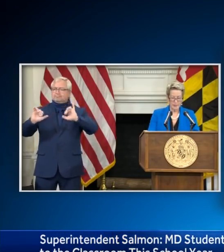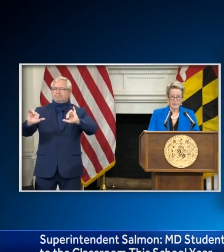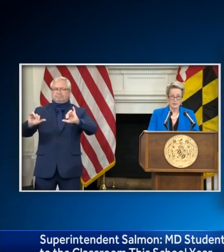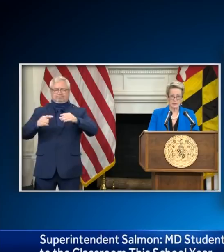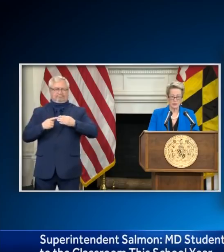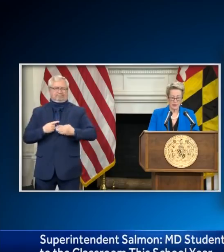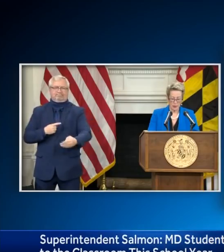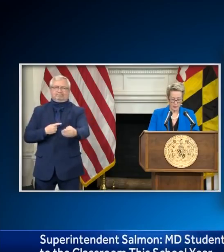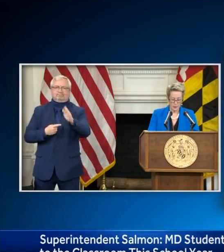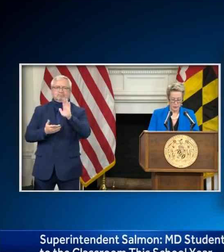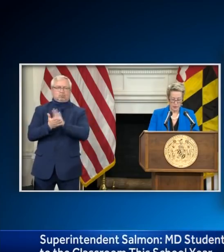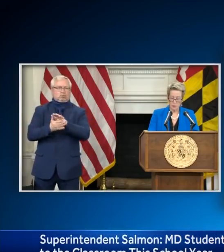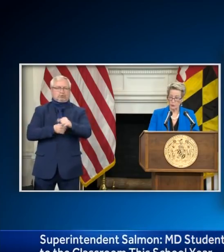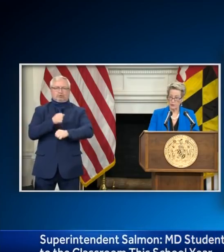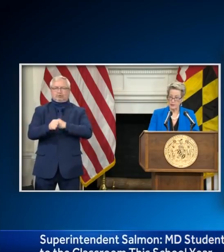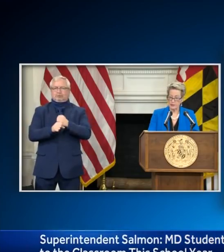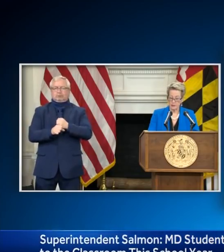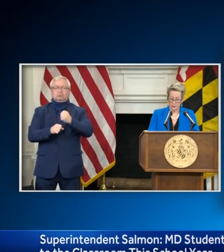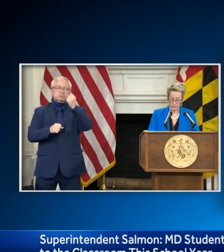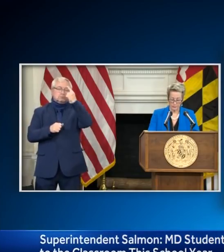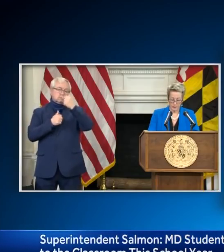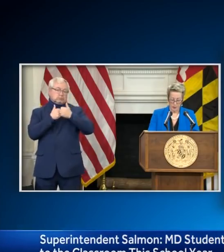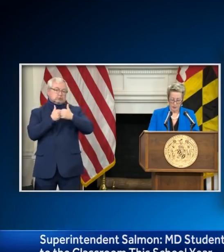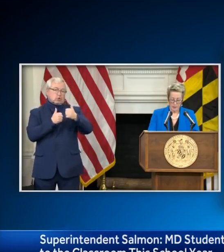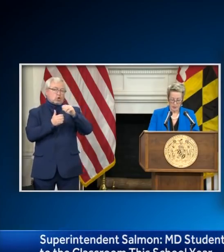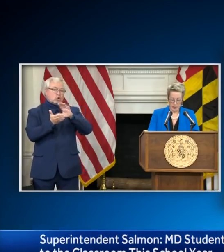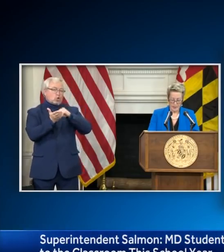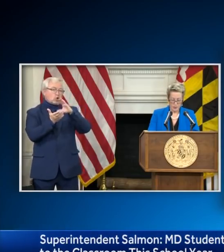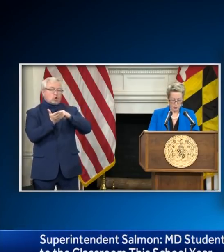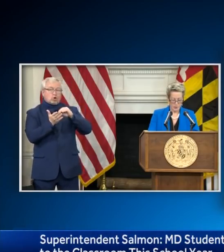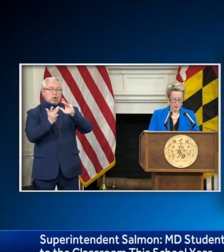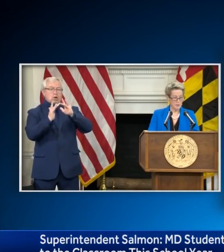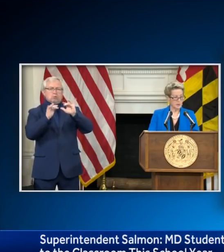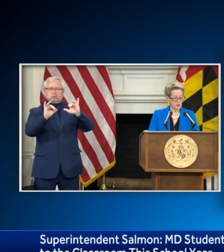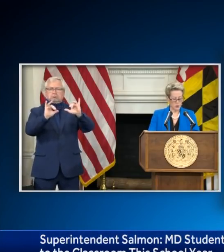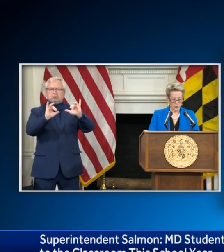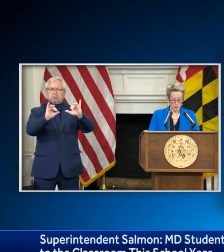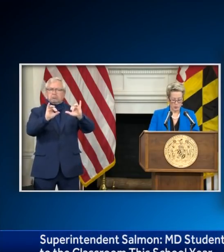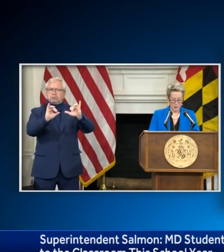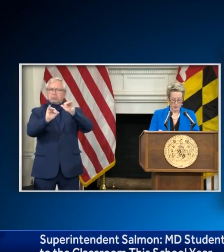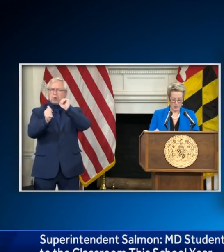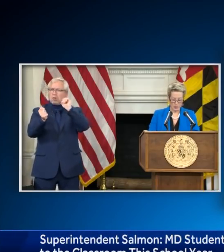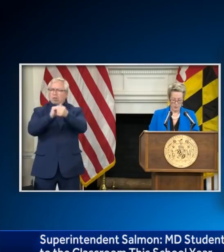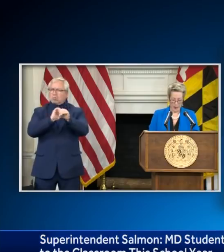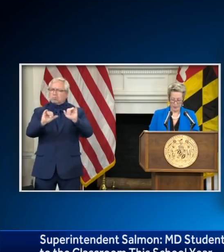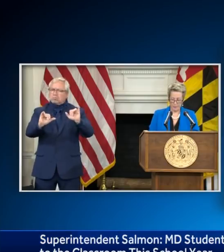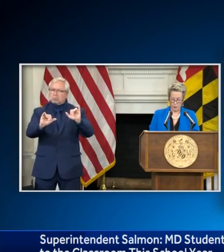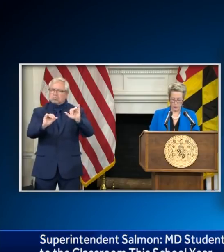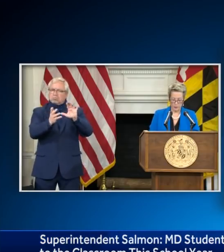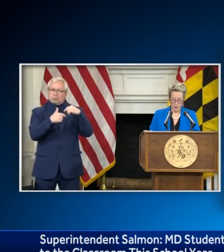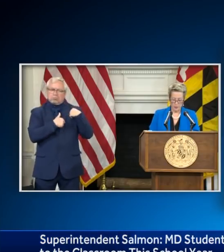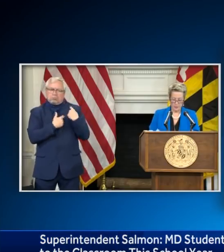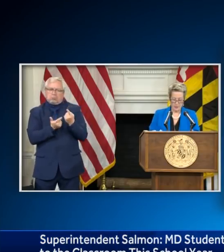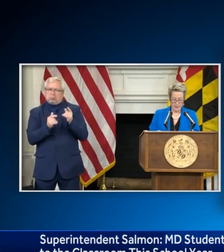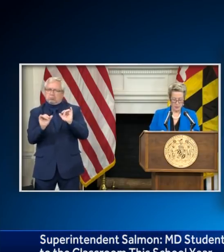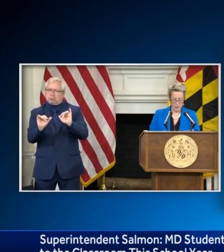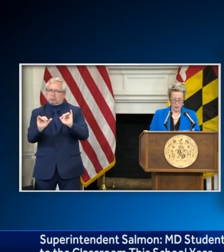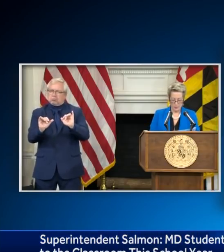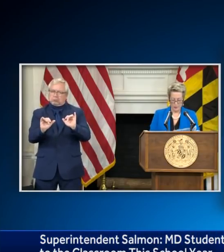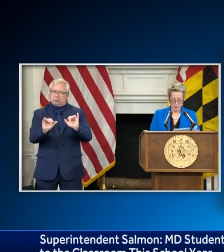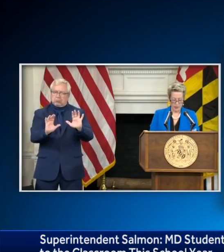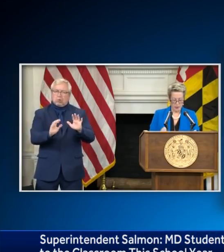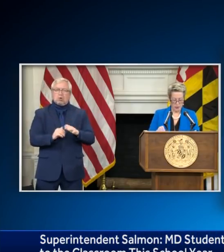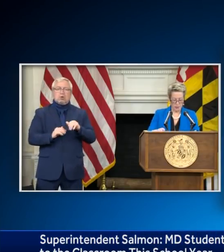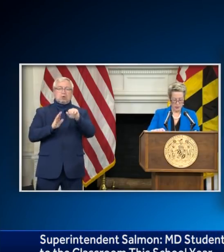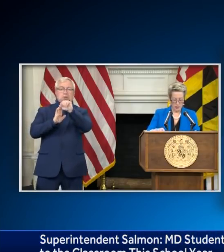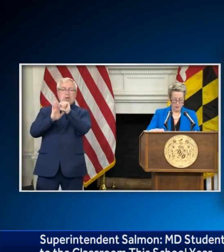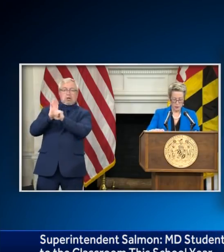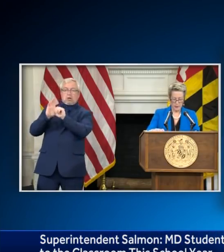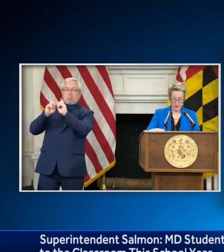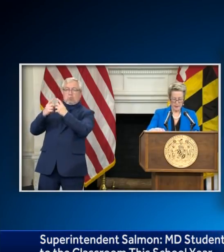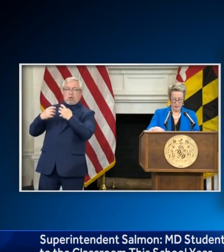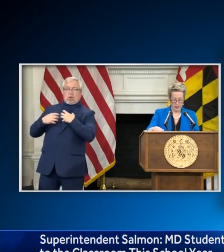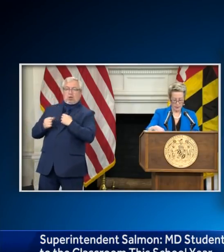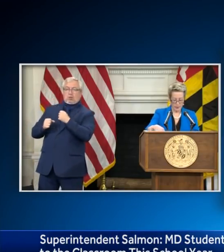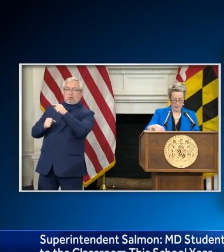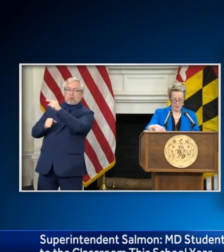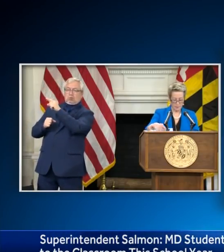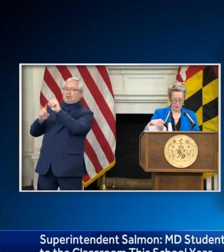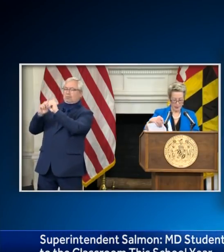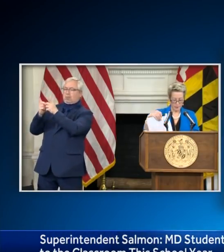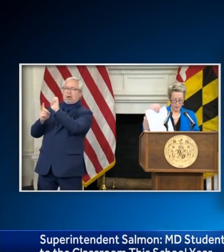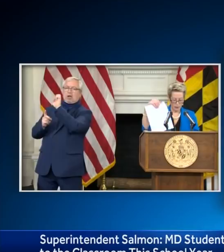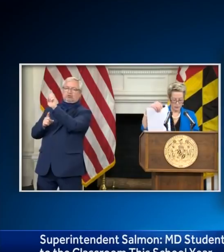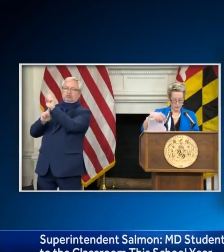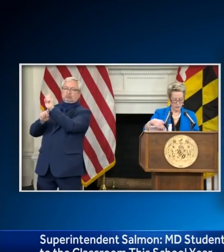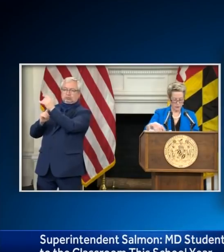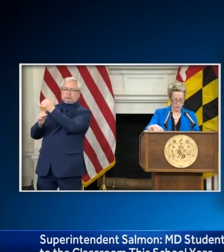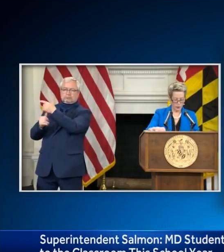THOUGH WE WILL NOT SEE STUDENTS AND EDUCATORS RETURN TO THE CLASSROOM BEFORE THE SCHEDULED END OF THE SCHOOL YEAR, ONLINE LEARNING OPPORTUNITIES WILL CONTINUE TO GUIDE SCHOOL